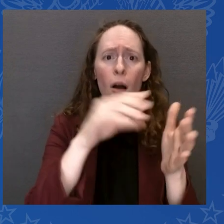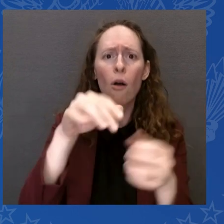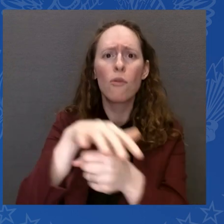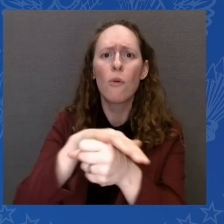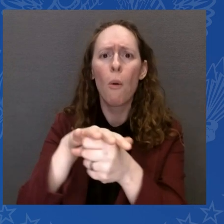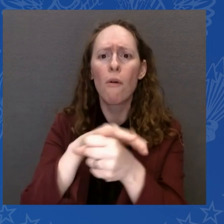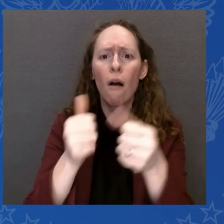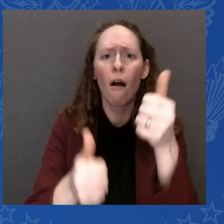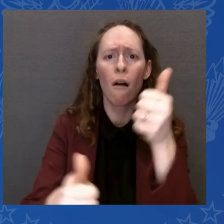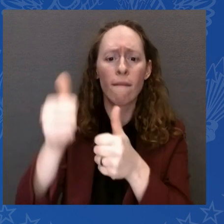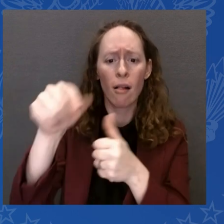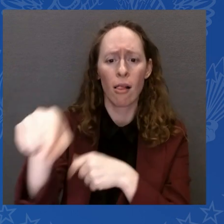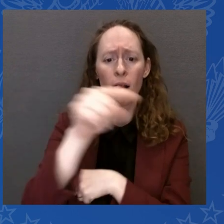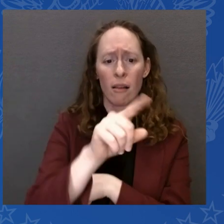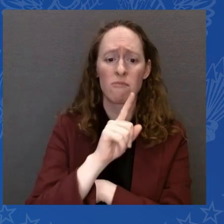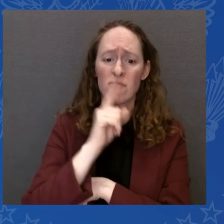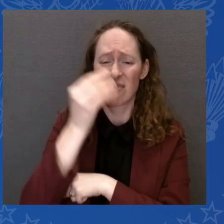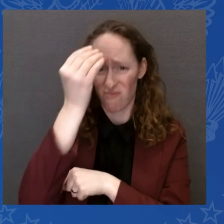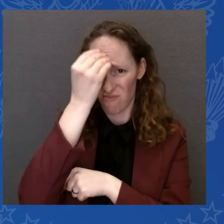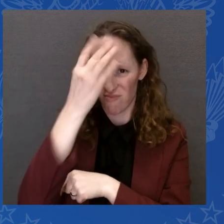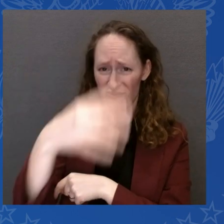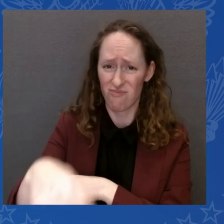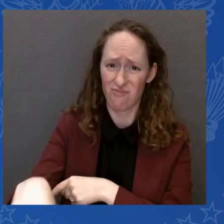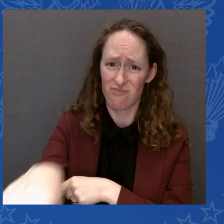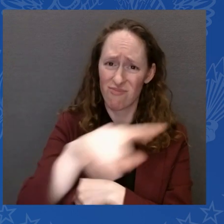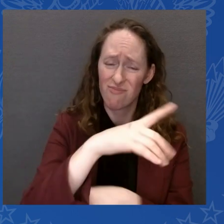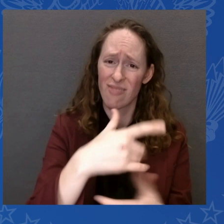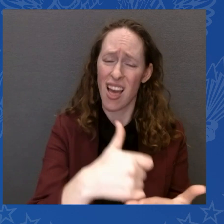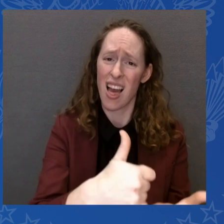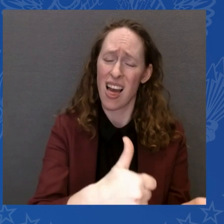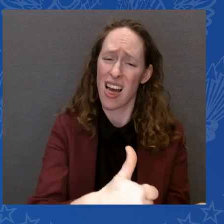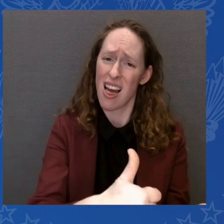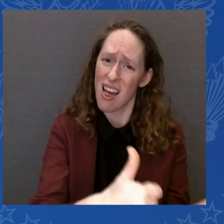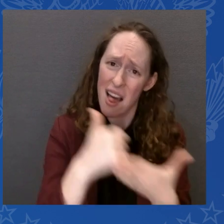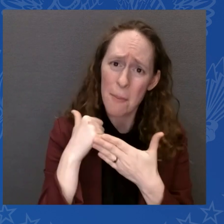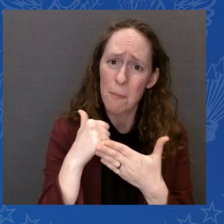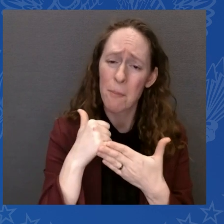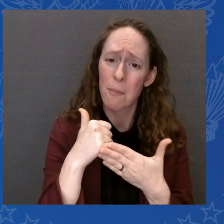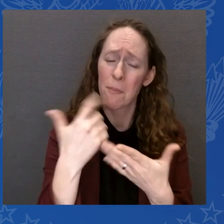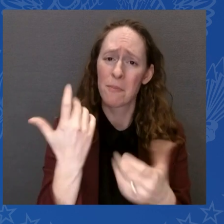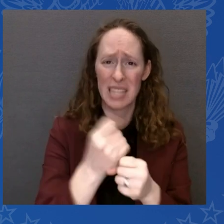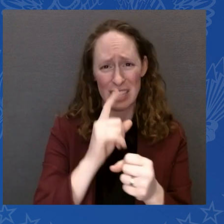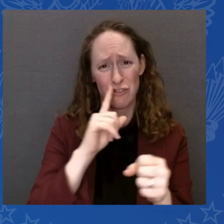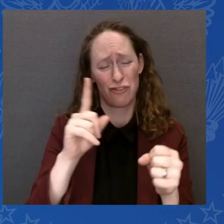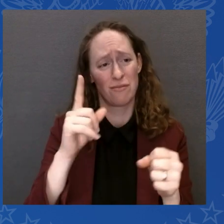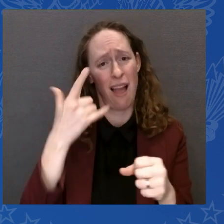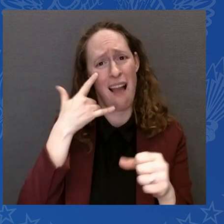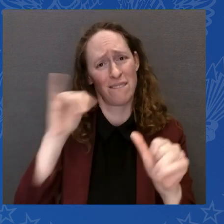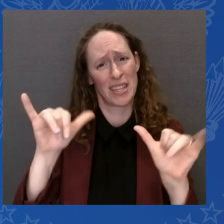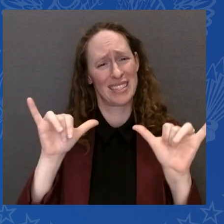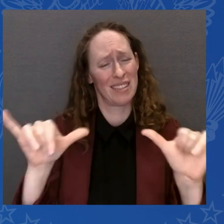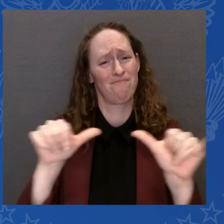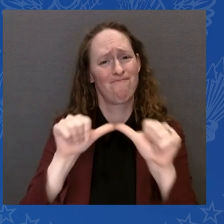the driest on the West Coast in over 1200 years, and we've now had three weeks of mega floods,